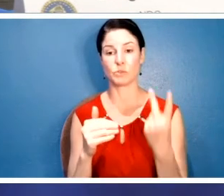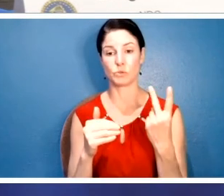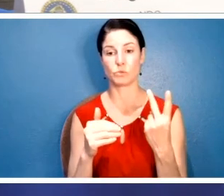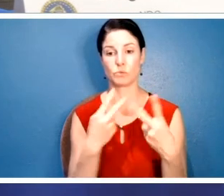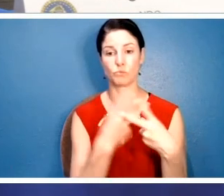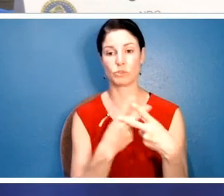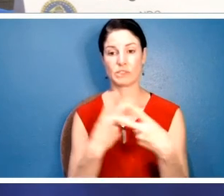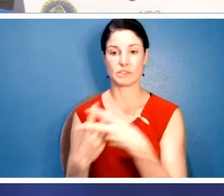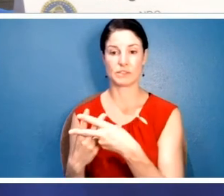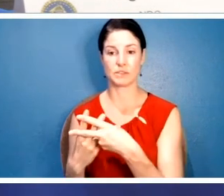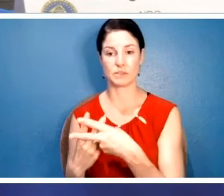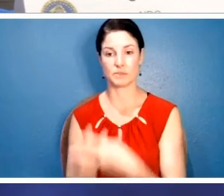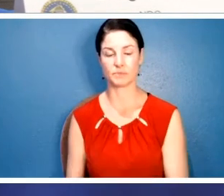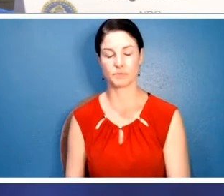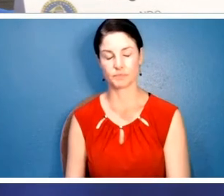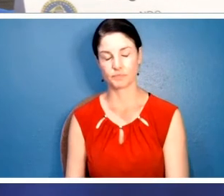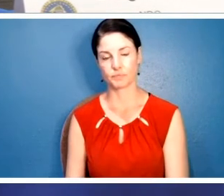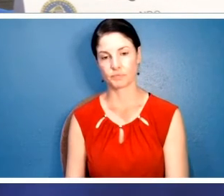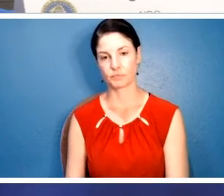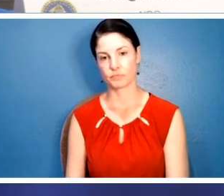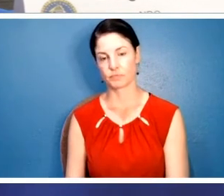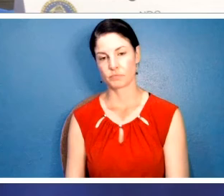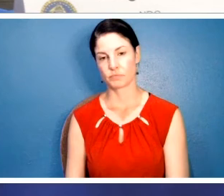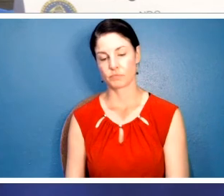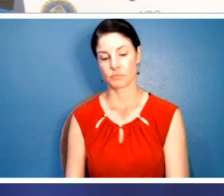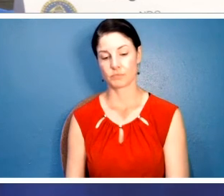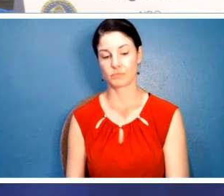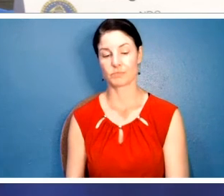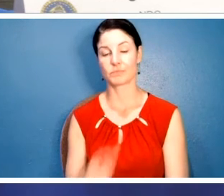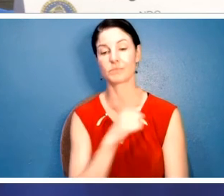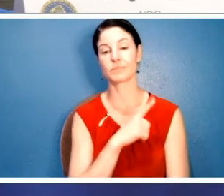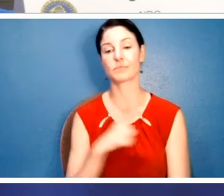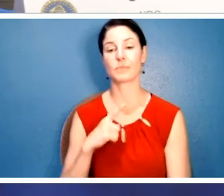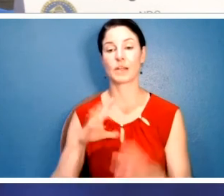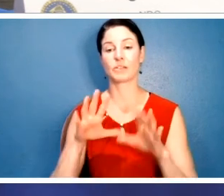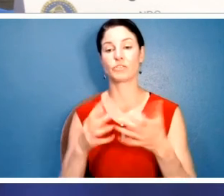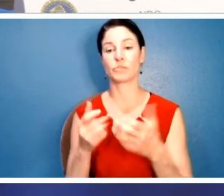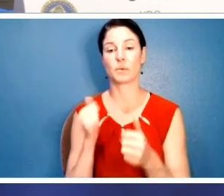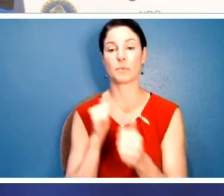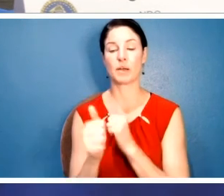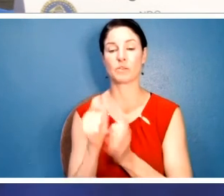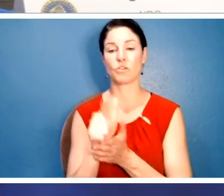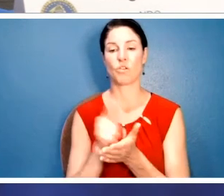SacGov: But this legislature passed a law several years ago that said that.